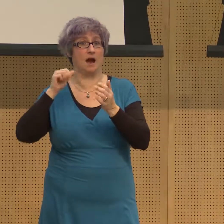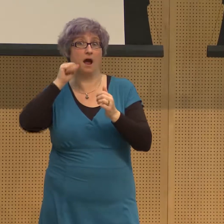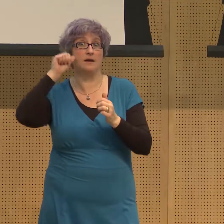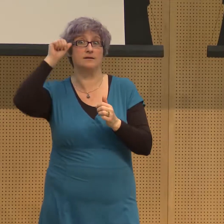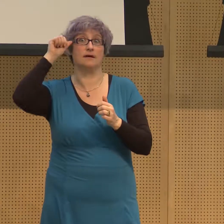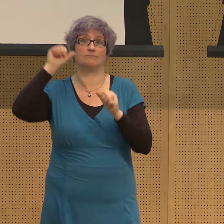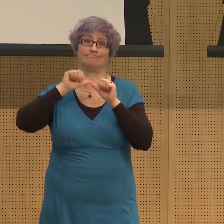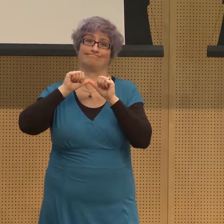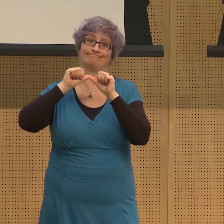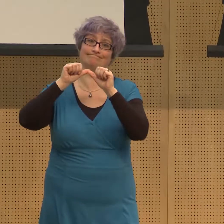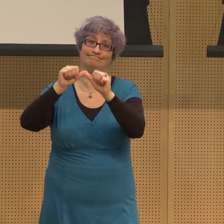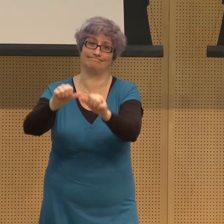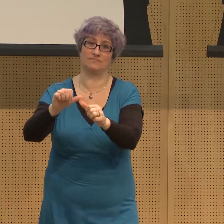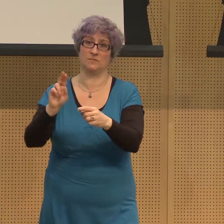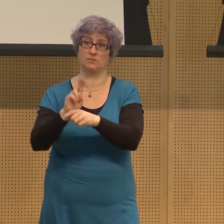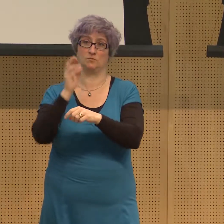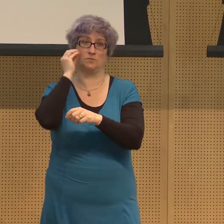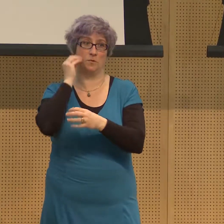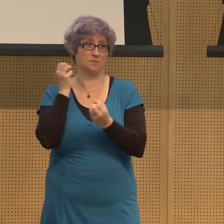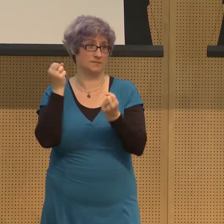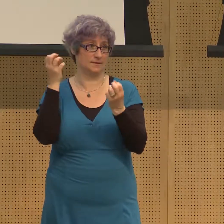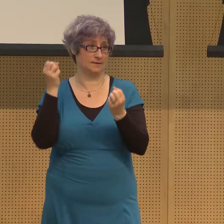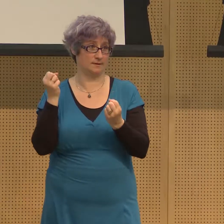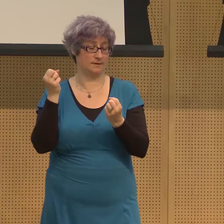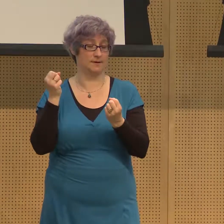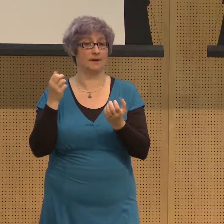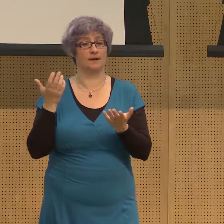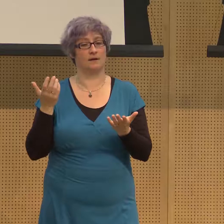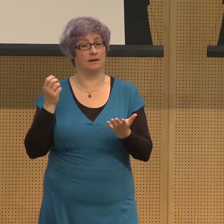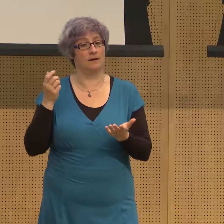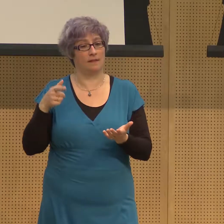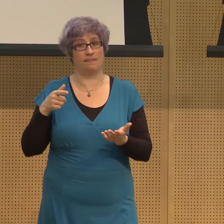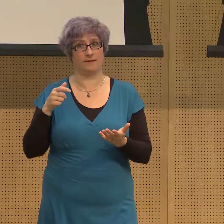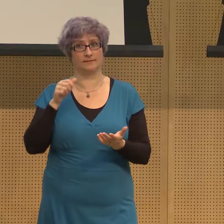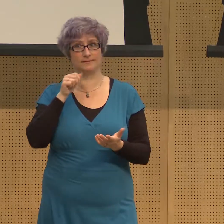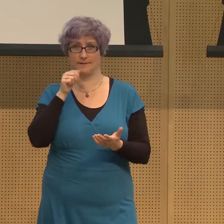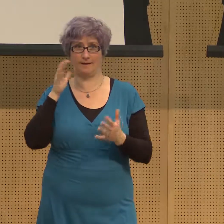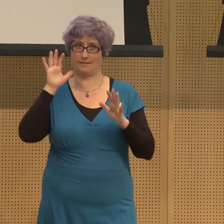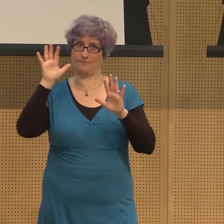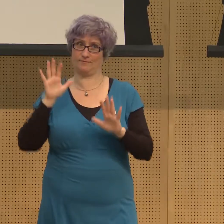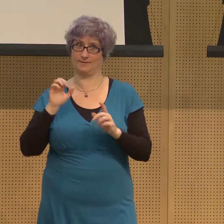but no one had studied adults who used home sign in their everyday life.